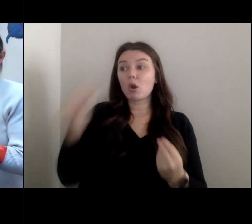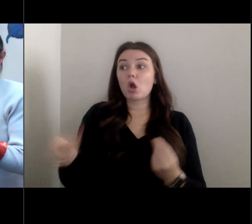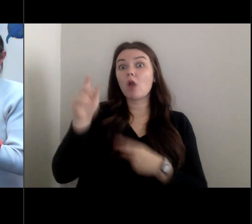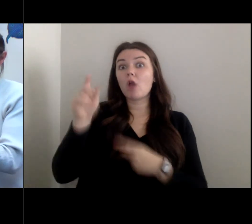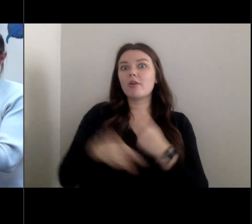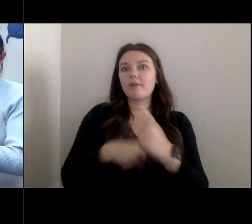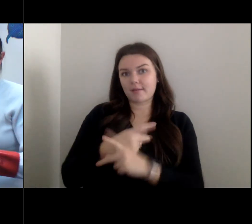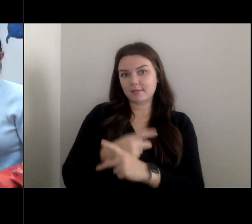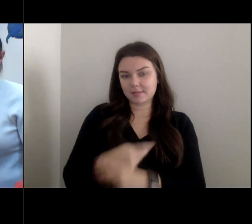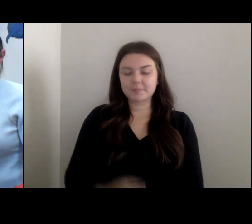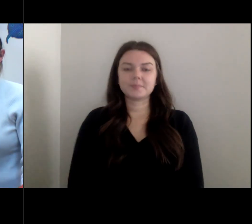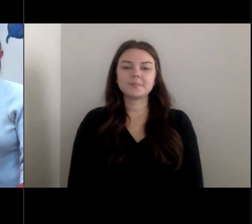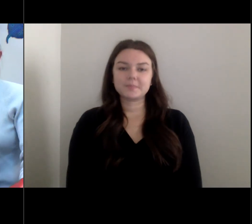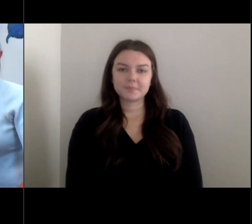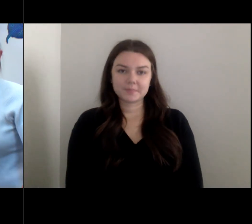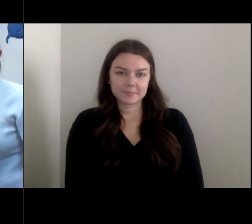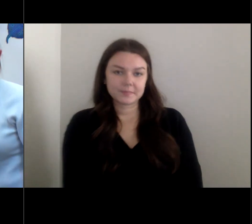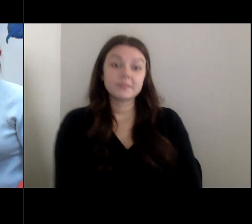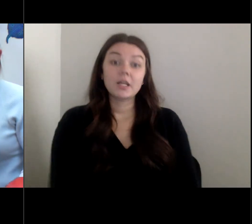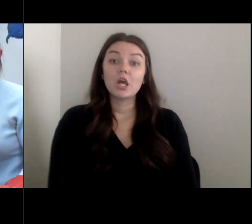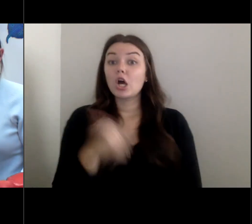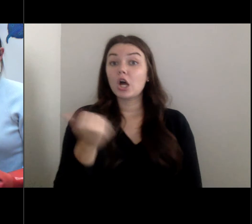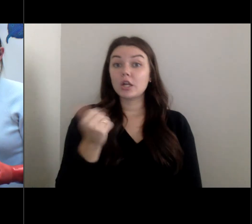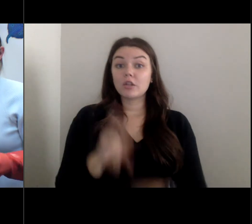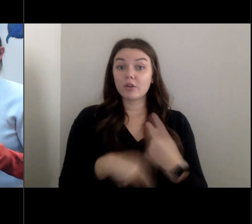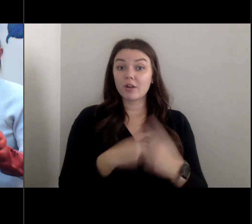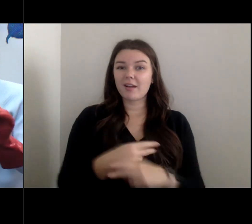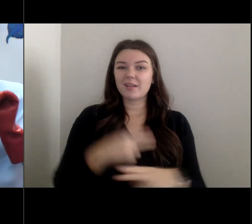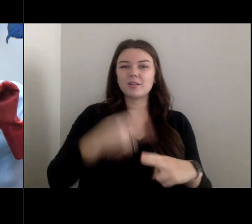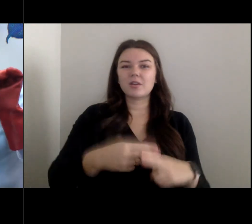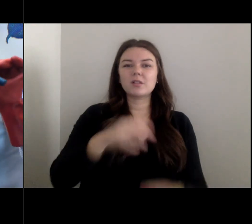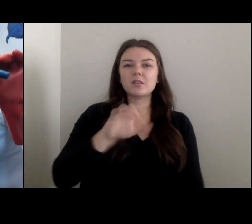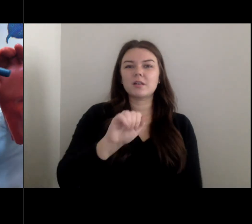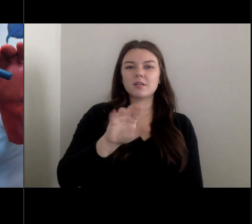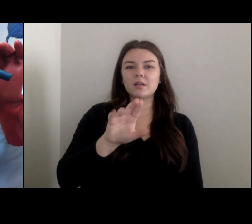And one type of tagging method is acoustic tag. So I'll show you.